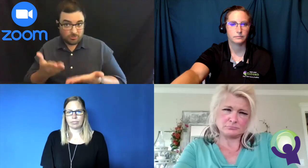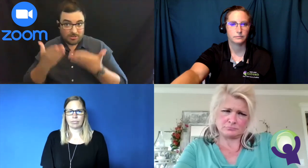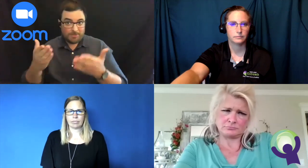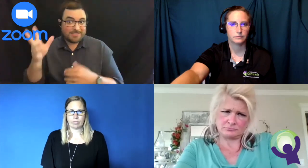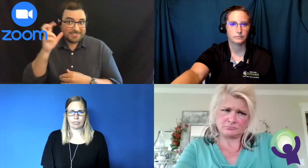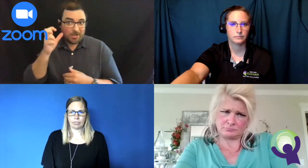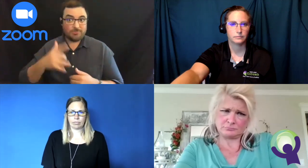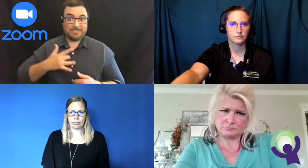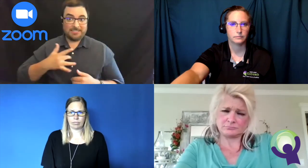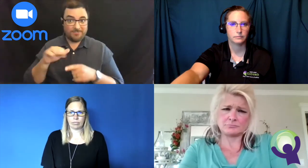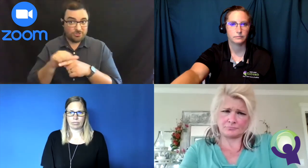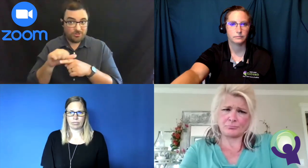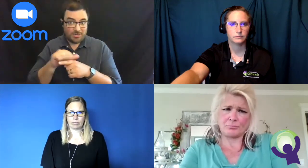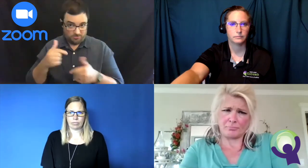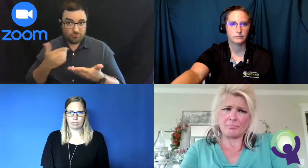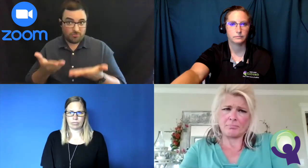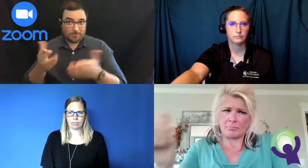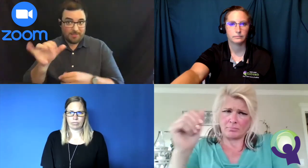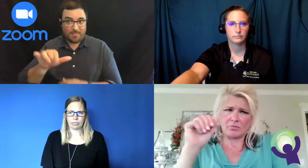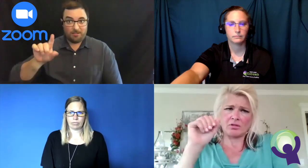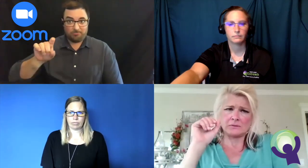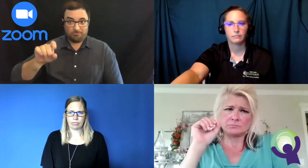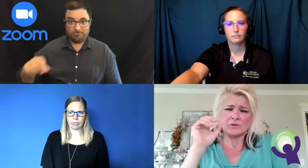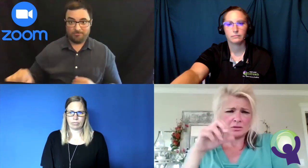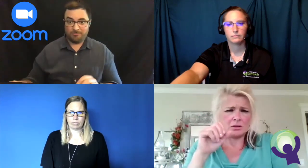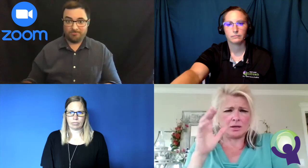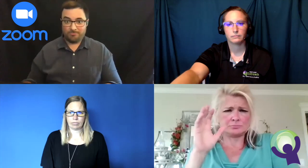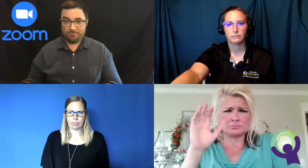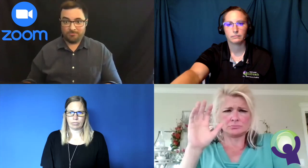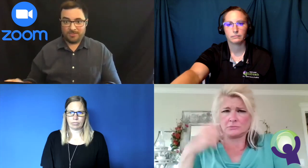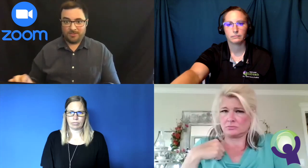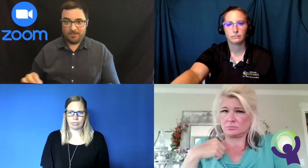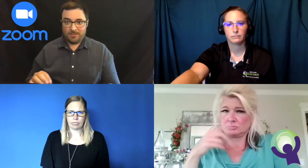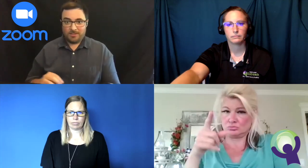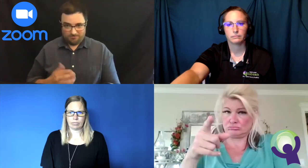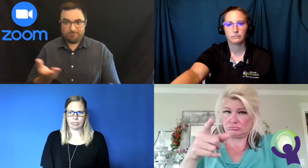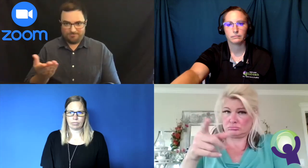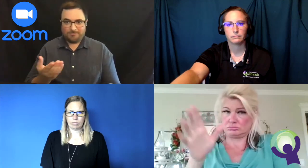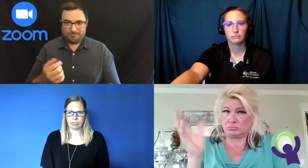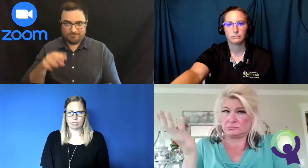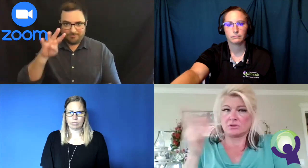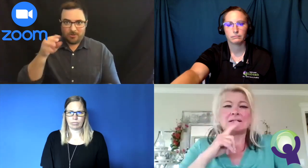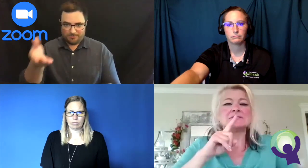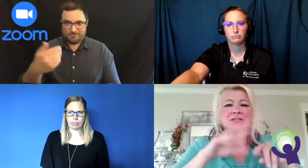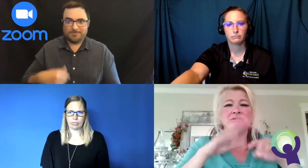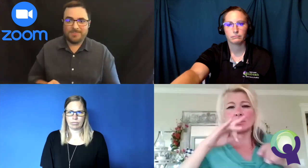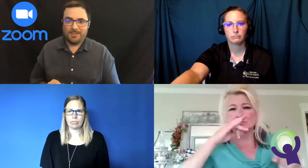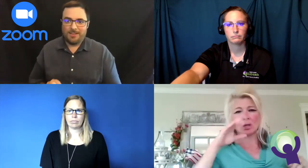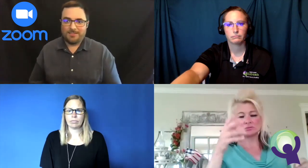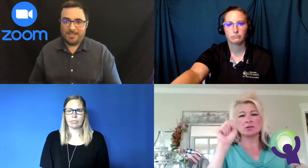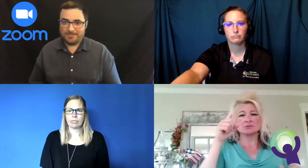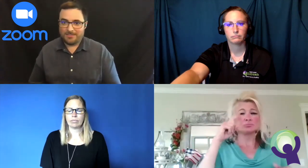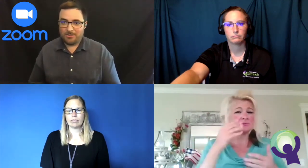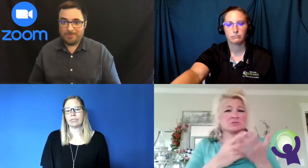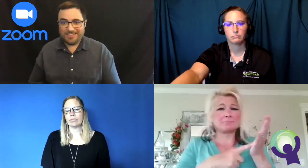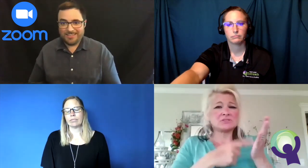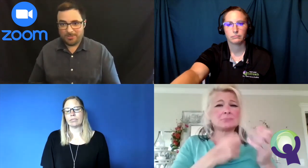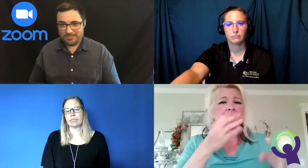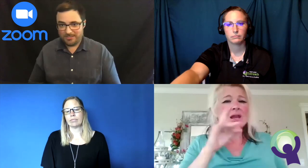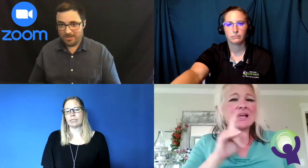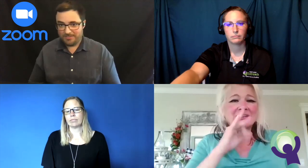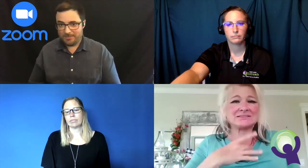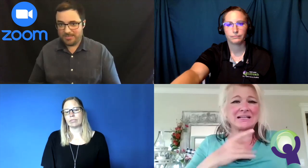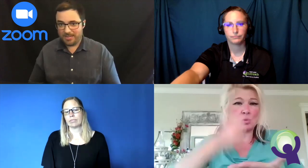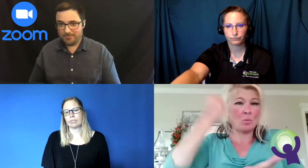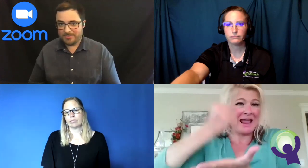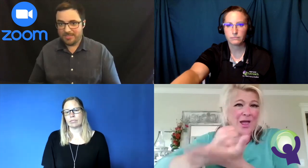Ronda: Yes, so again it depends on the child.